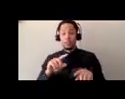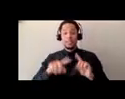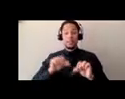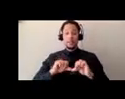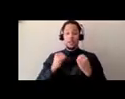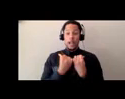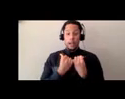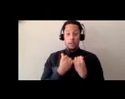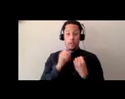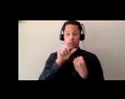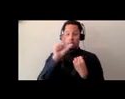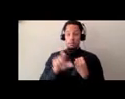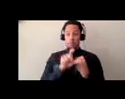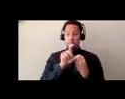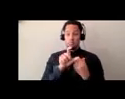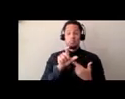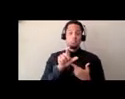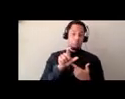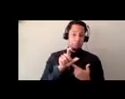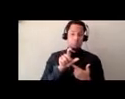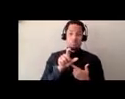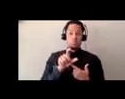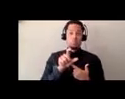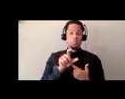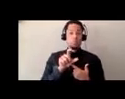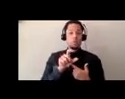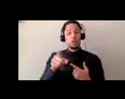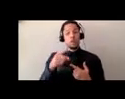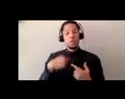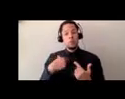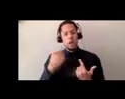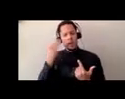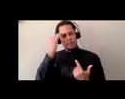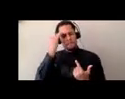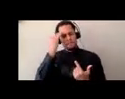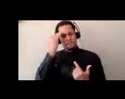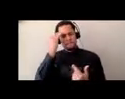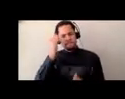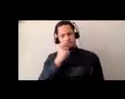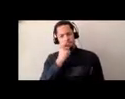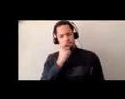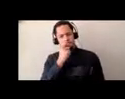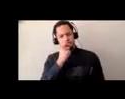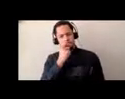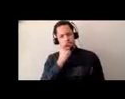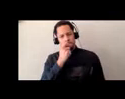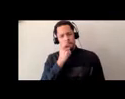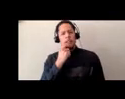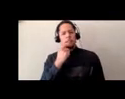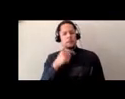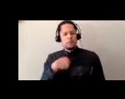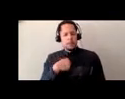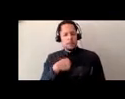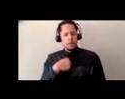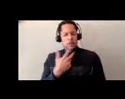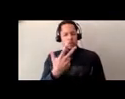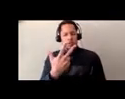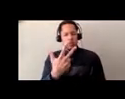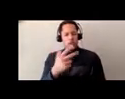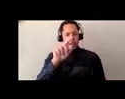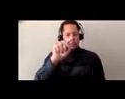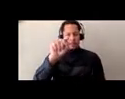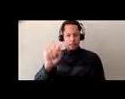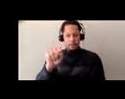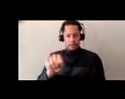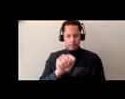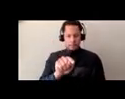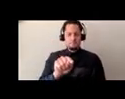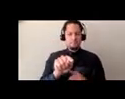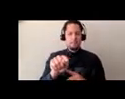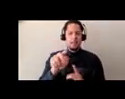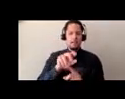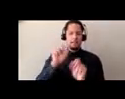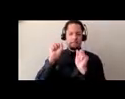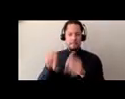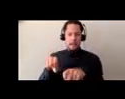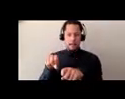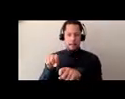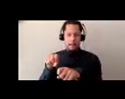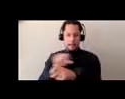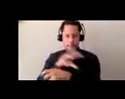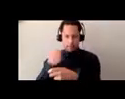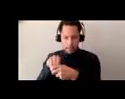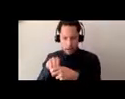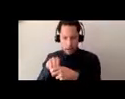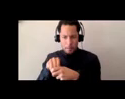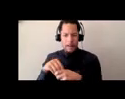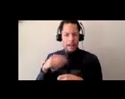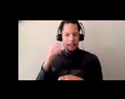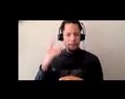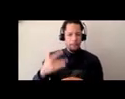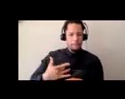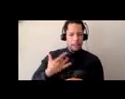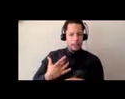You may give some consideration to okay I really could do three areas,... if there's